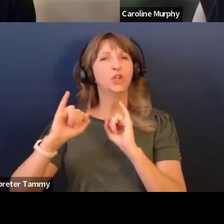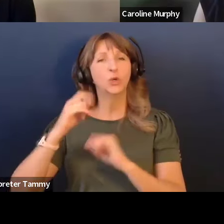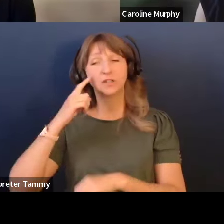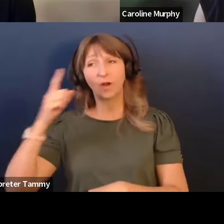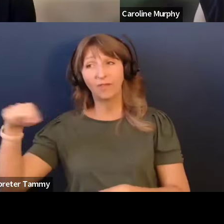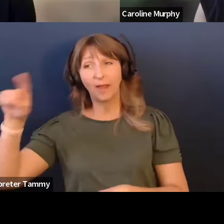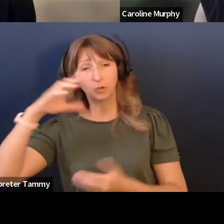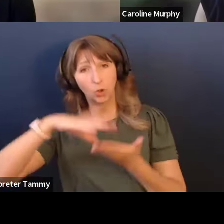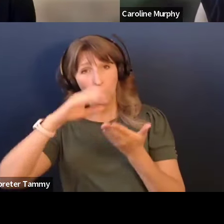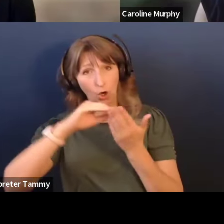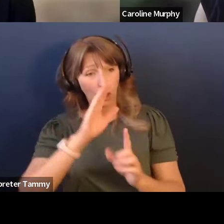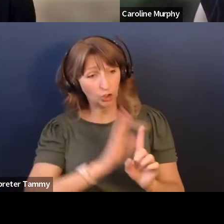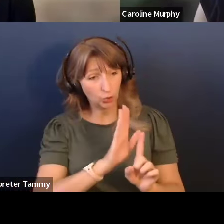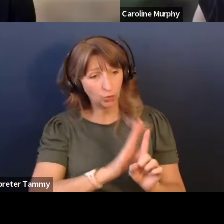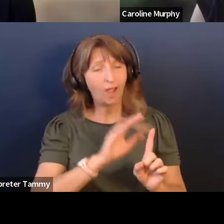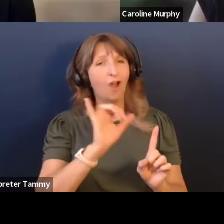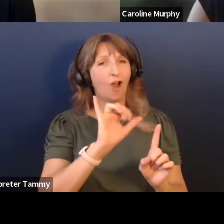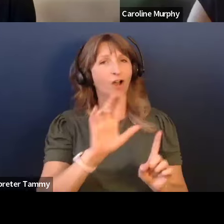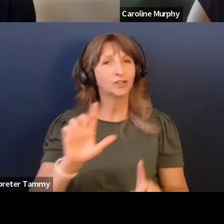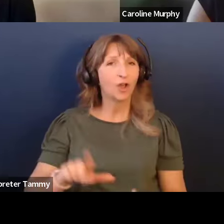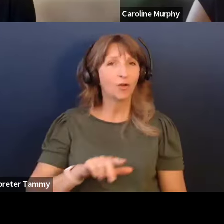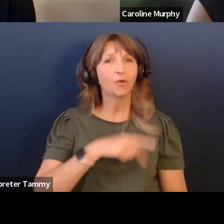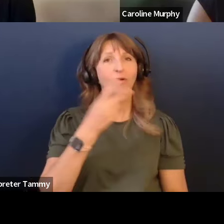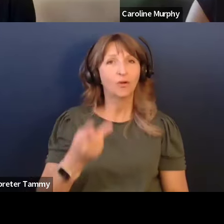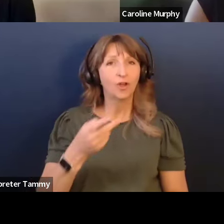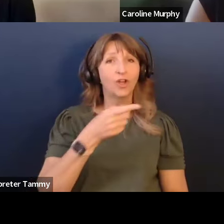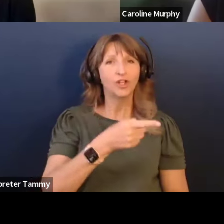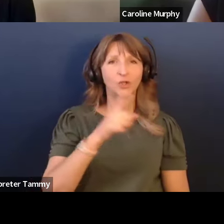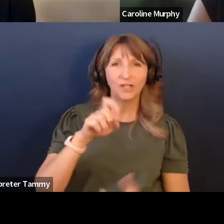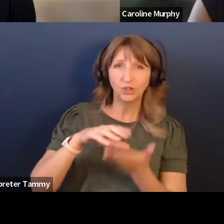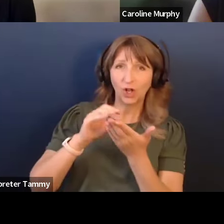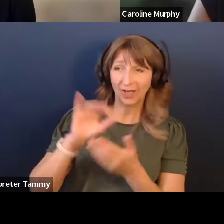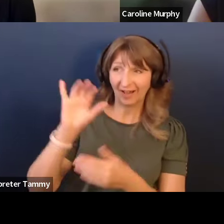this is a good fit for you and in a supportive environment for you regardless of what their